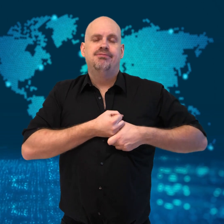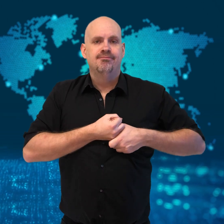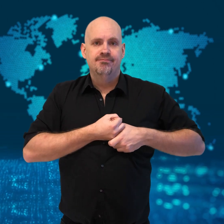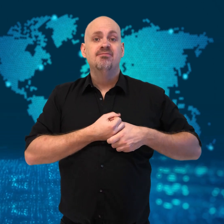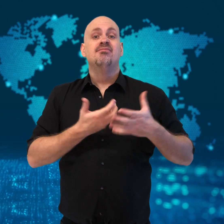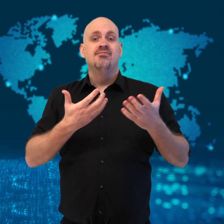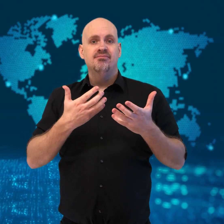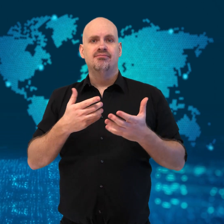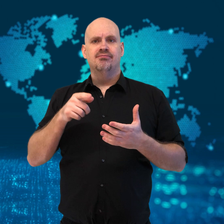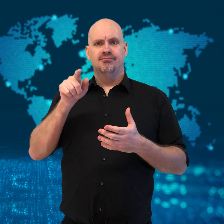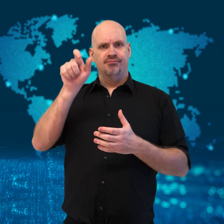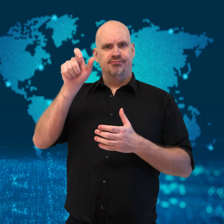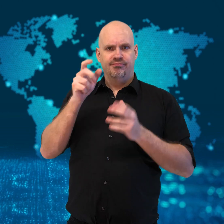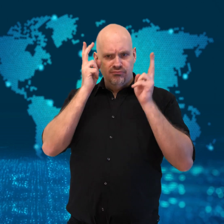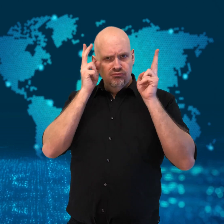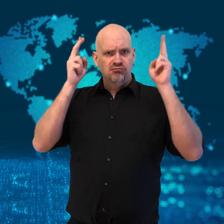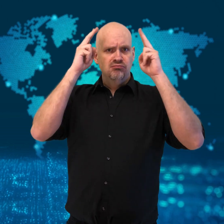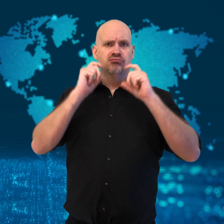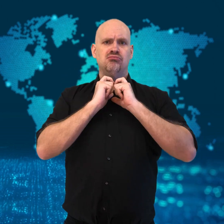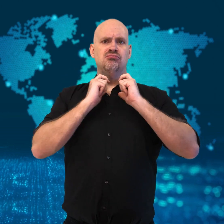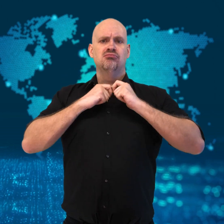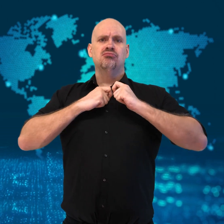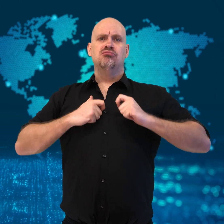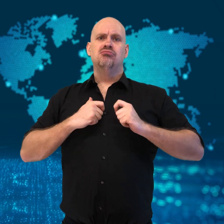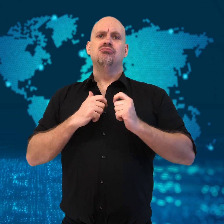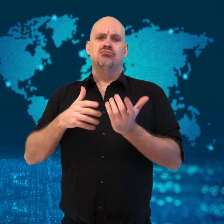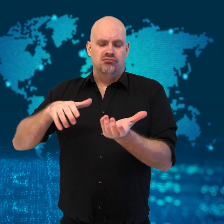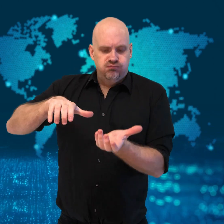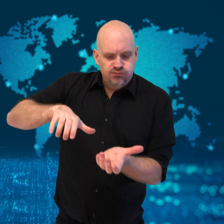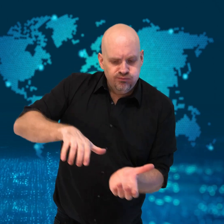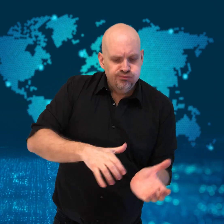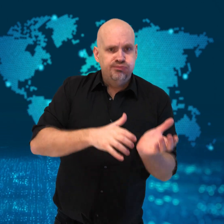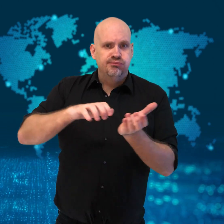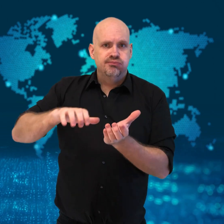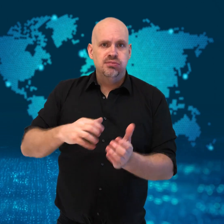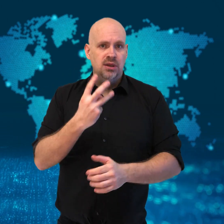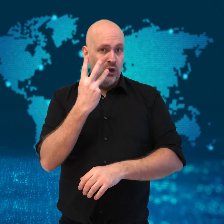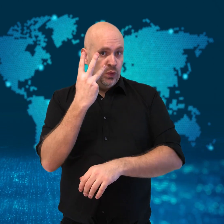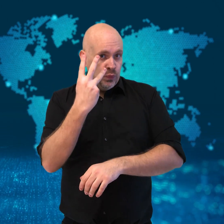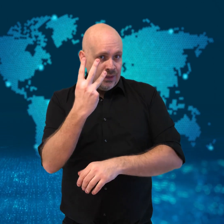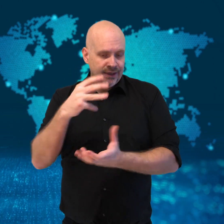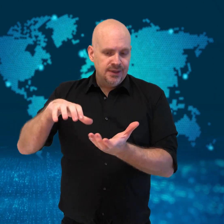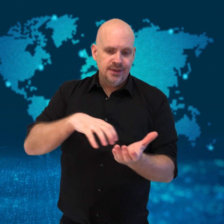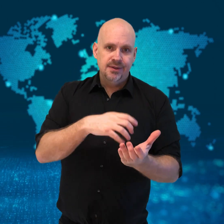The baby suffered breathing difficulties afterward and was